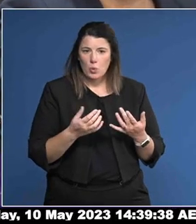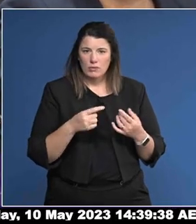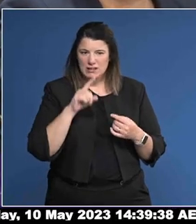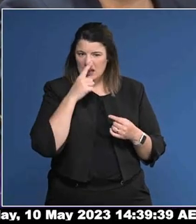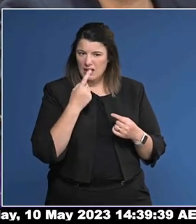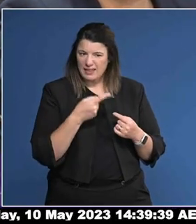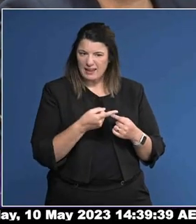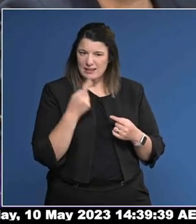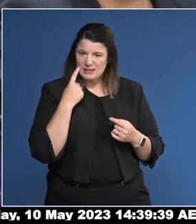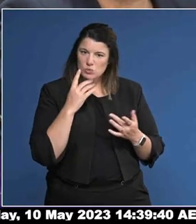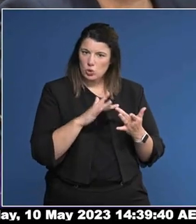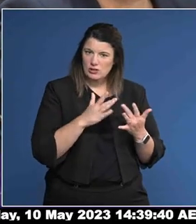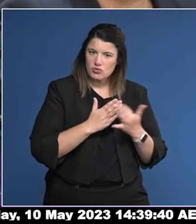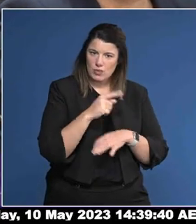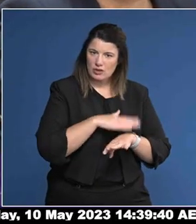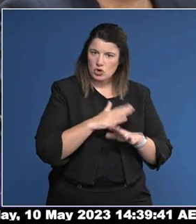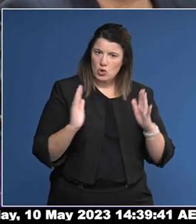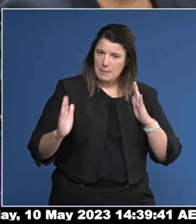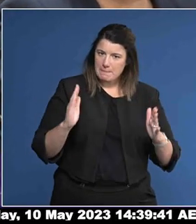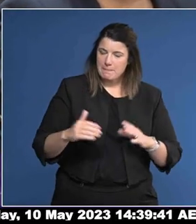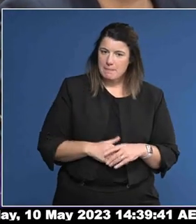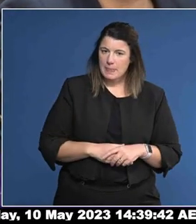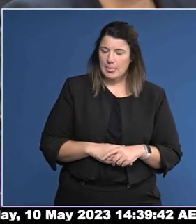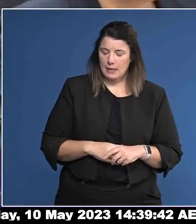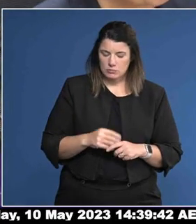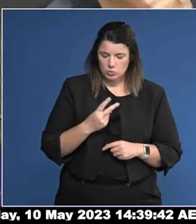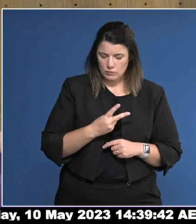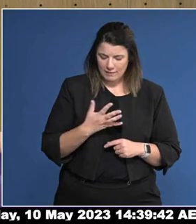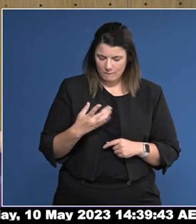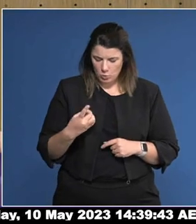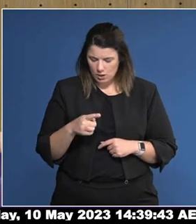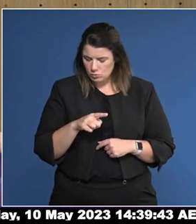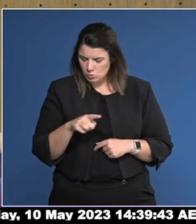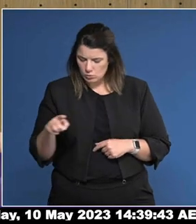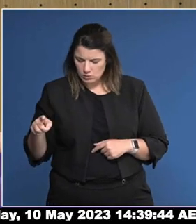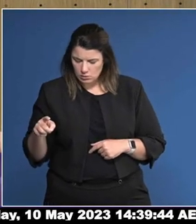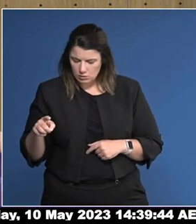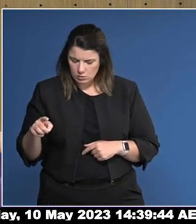You'd agree with that? MS BULLEN: In 251 to two five - 251 to 297.